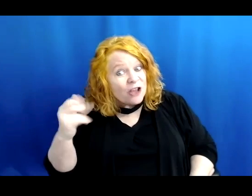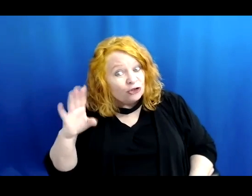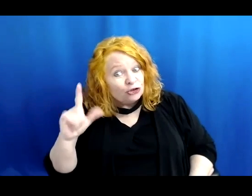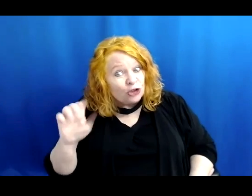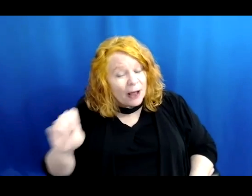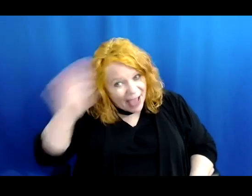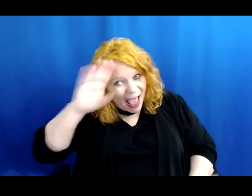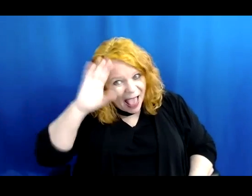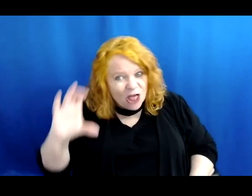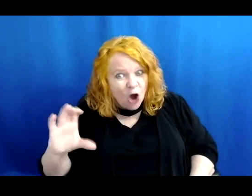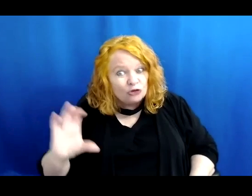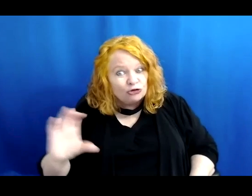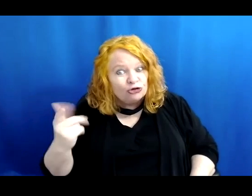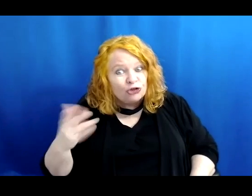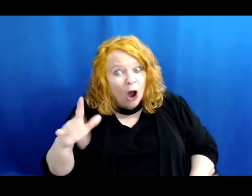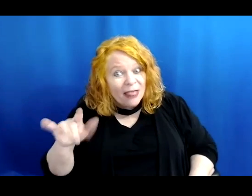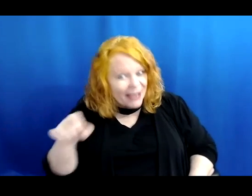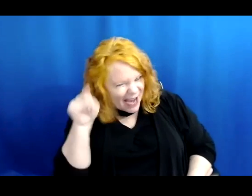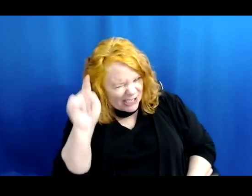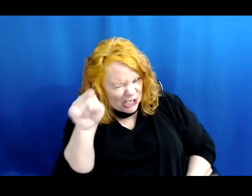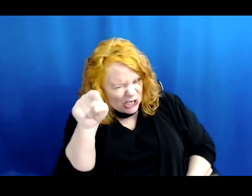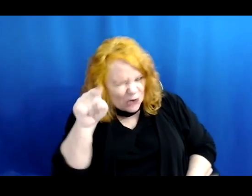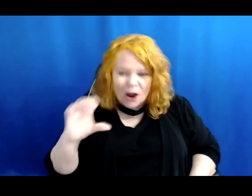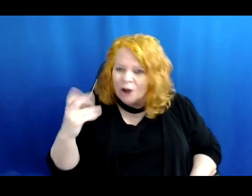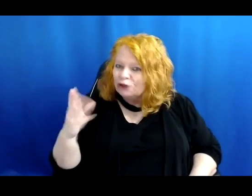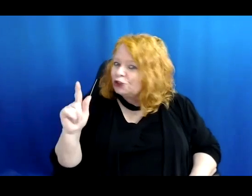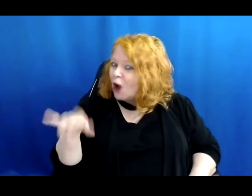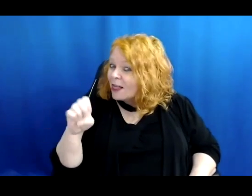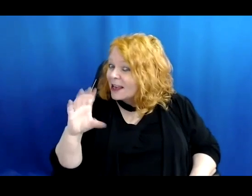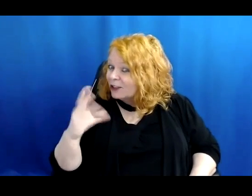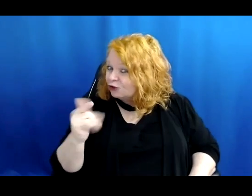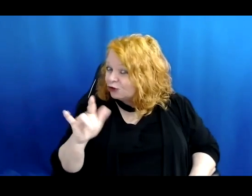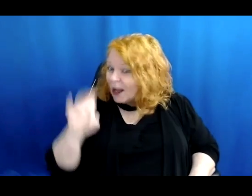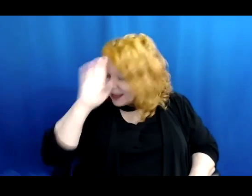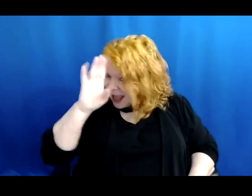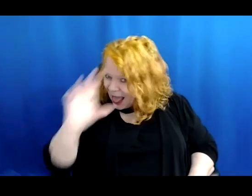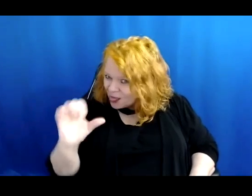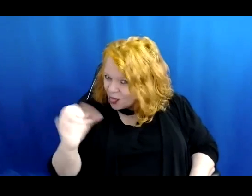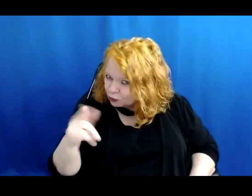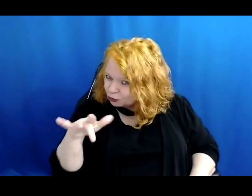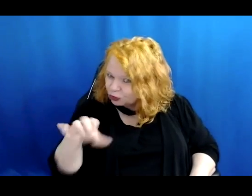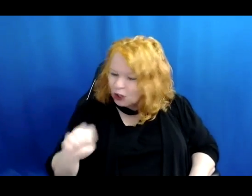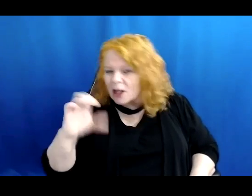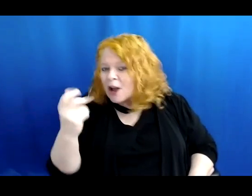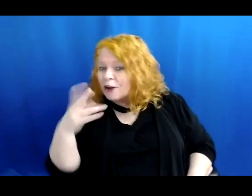Charlie, Charlie, hello Charlie, yes, Charlie it's you. Charlie, Charlie, hello Charlie. Charlie, Charlie, hello Charlie. Charlie. Charlie.